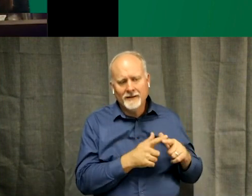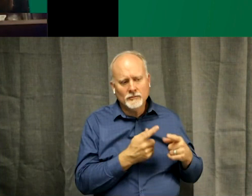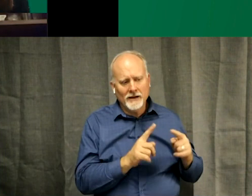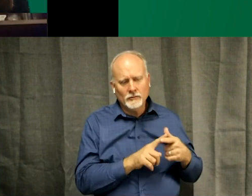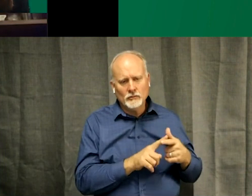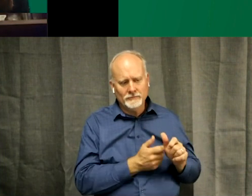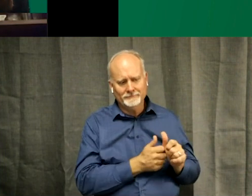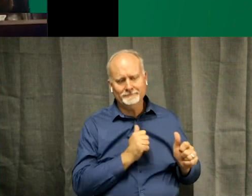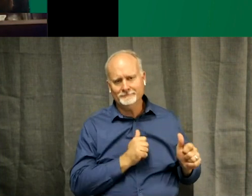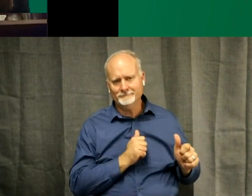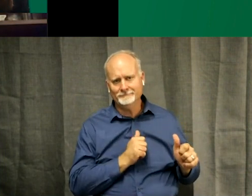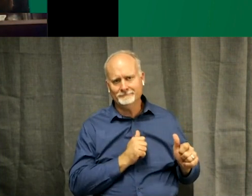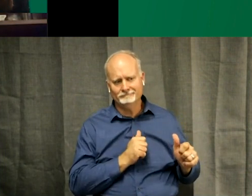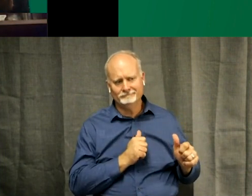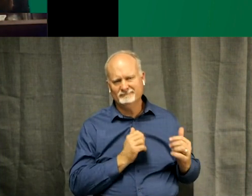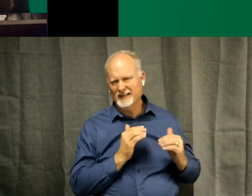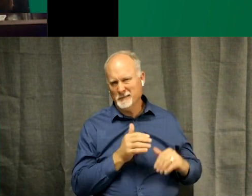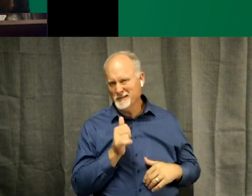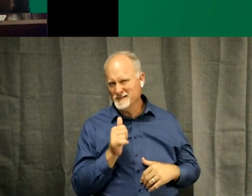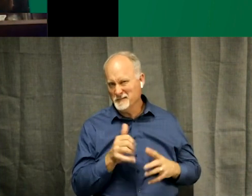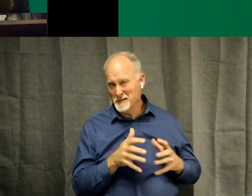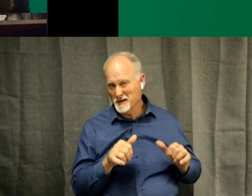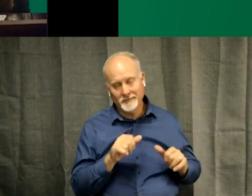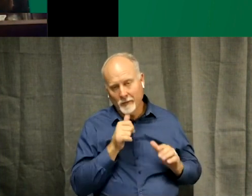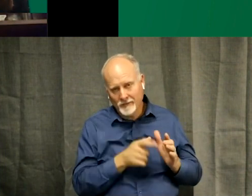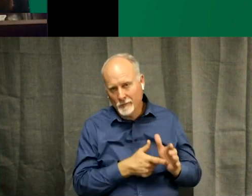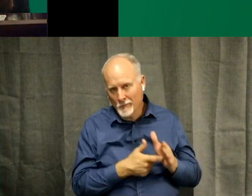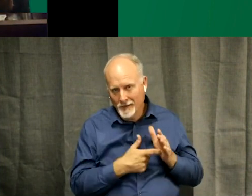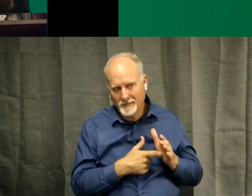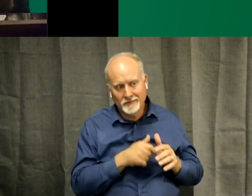as as much as they can i don't know that it's a requirement that you don't leave your room though